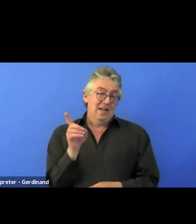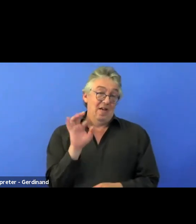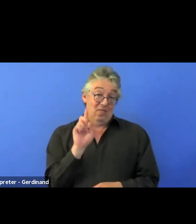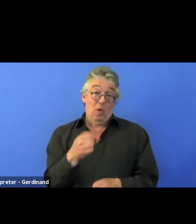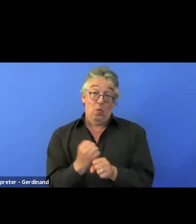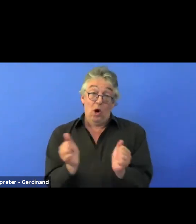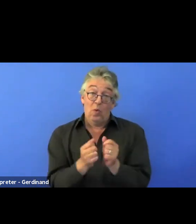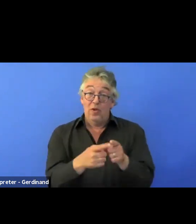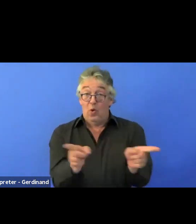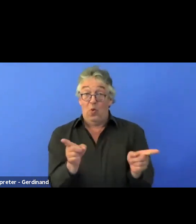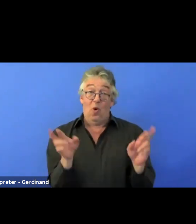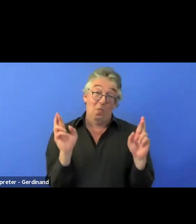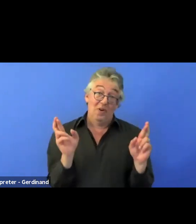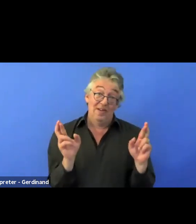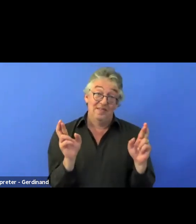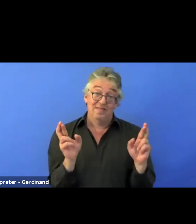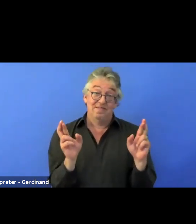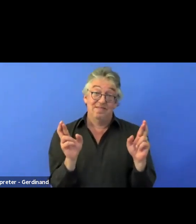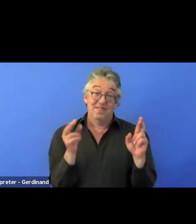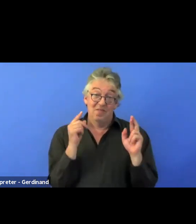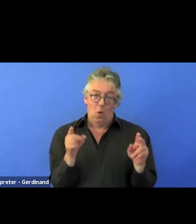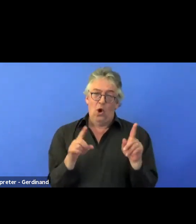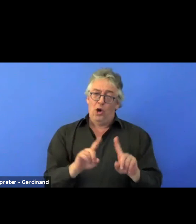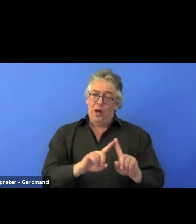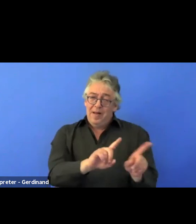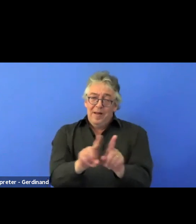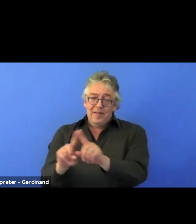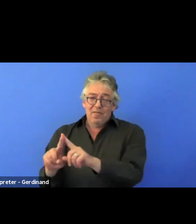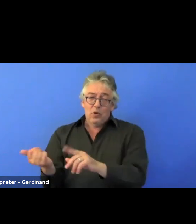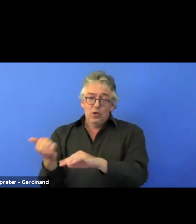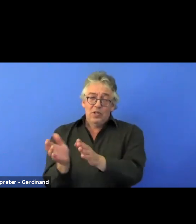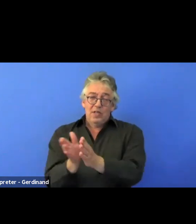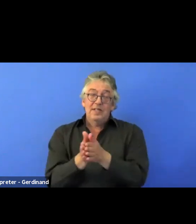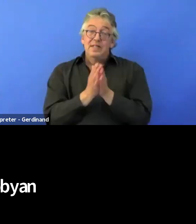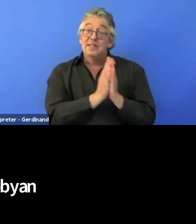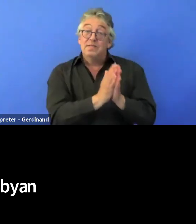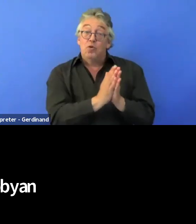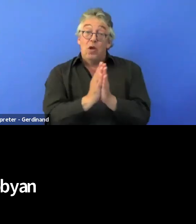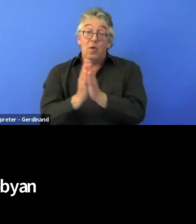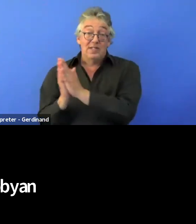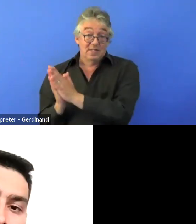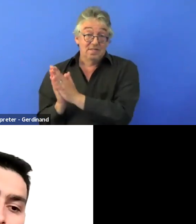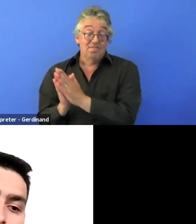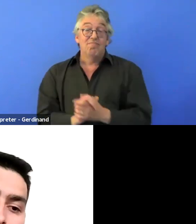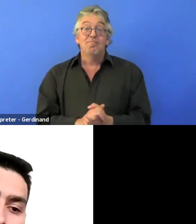hopefully, in these standardisation requests. I leave it there, if you have any questions.